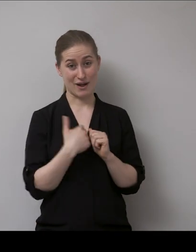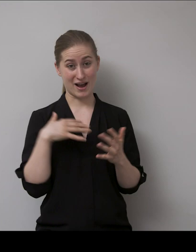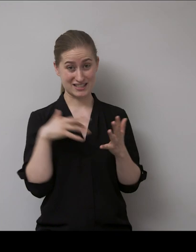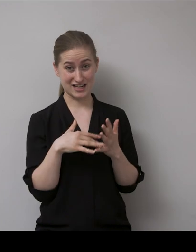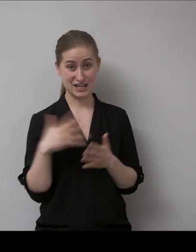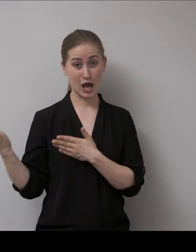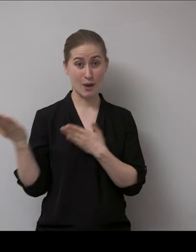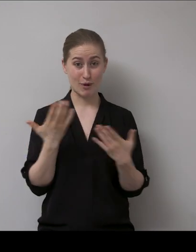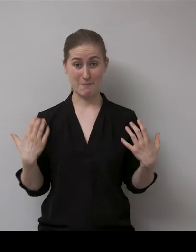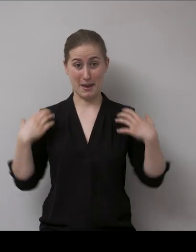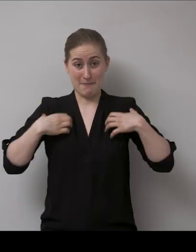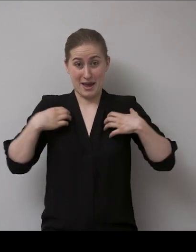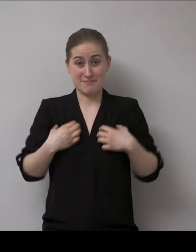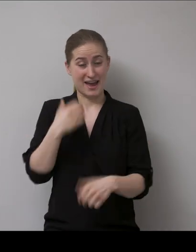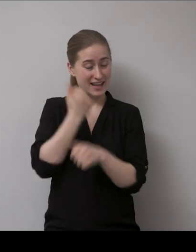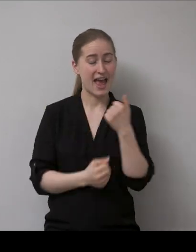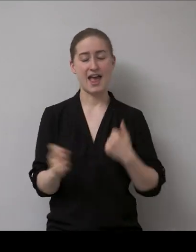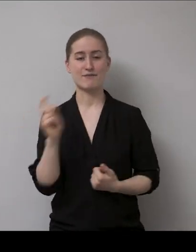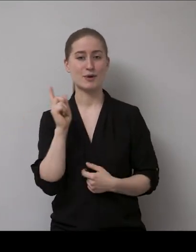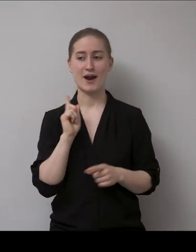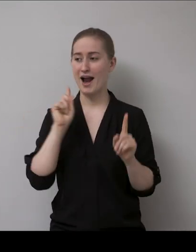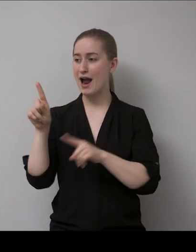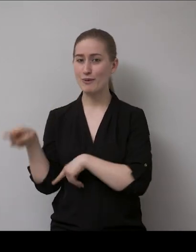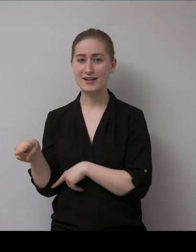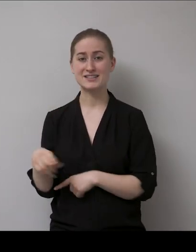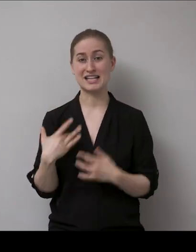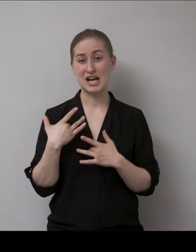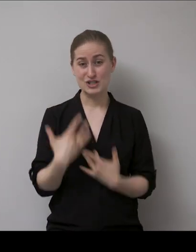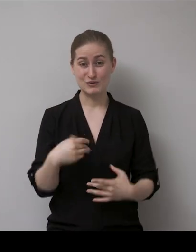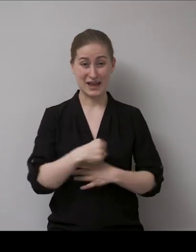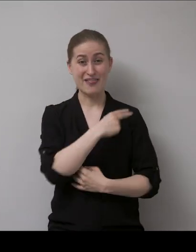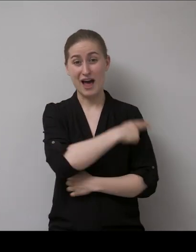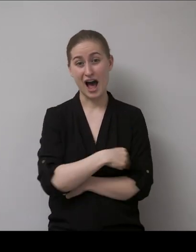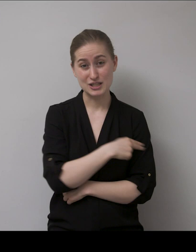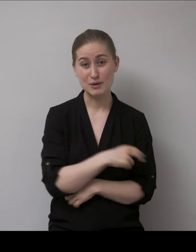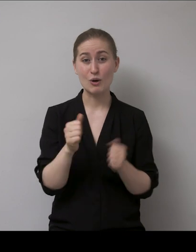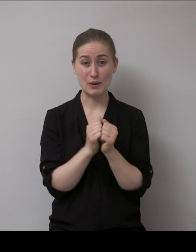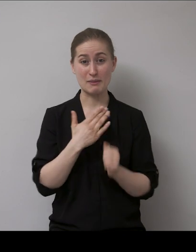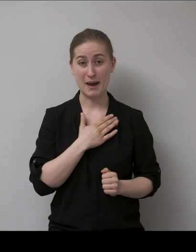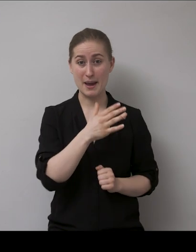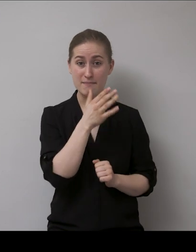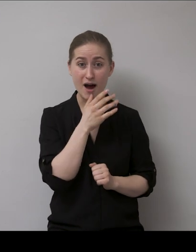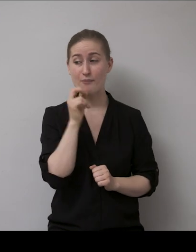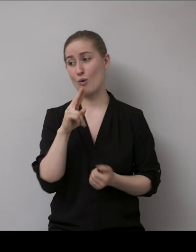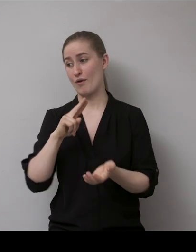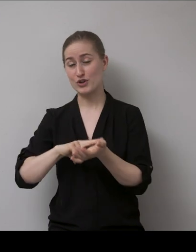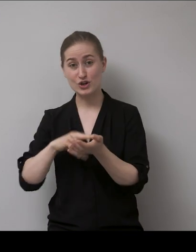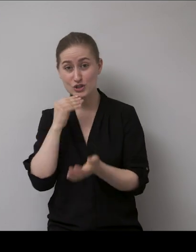I brought my backpack everywhere I went, and it was usually at the hospital with my mom, or at the nursing home,